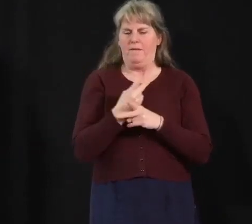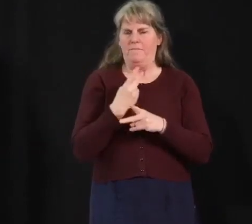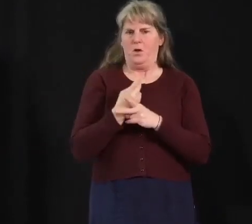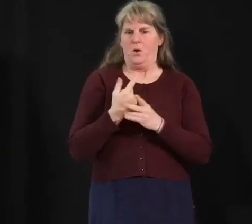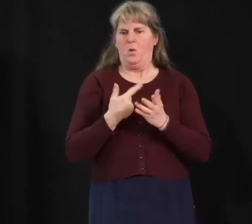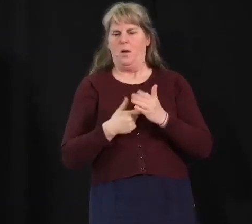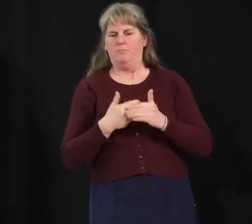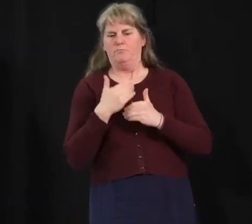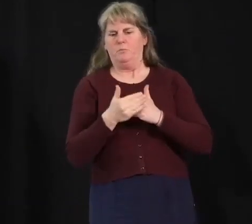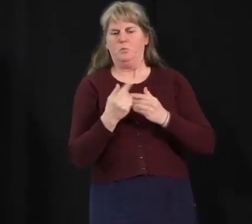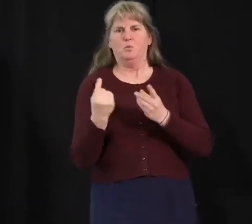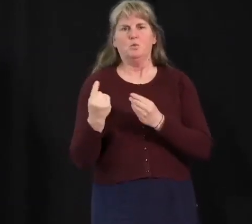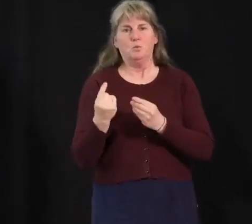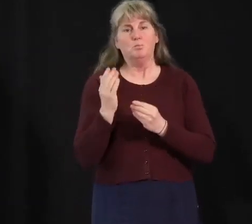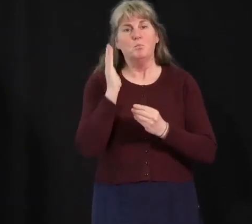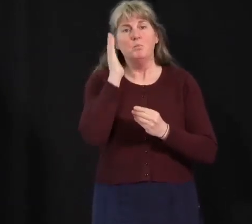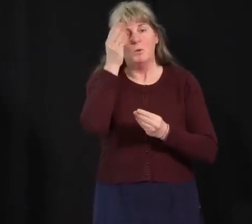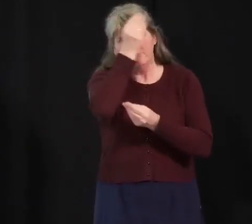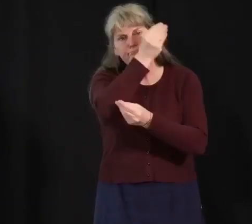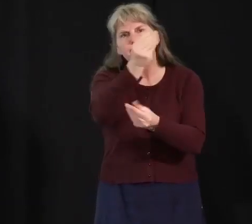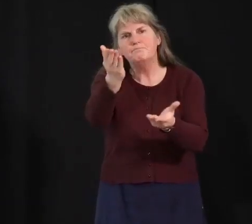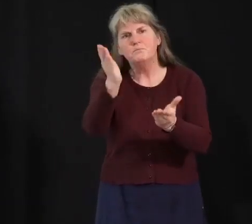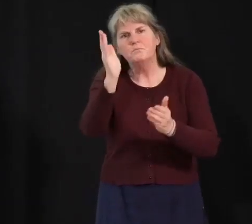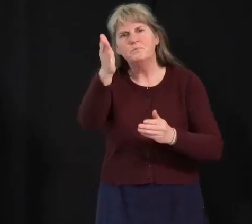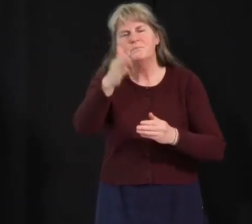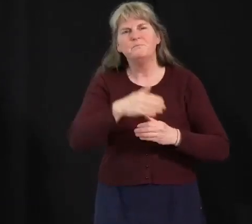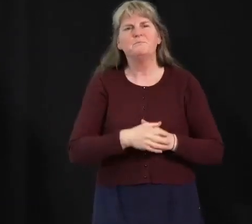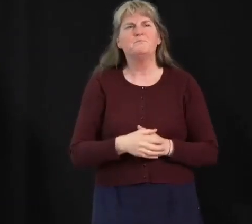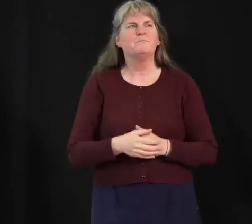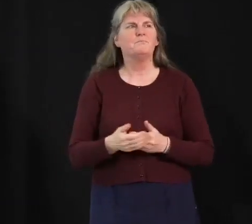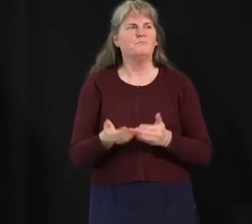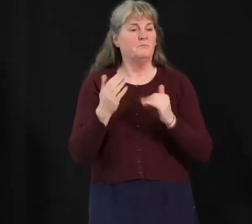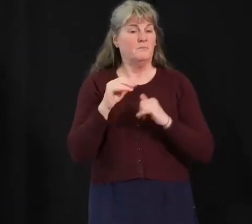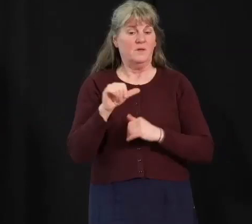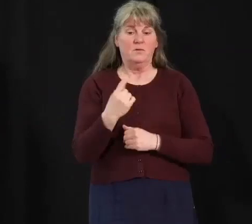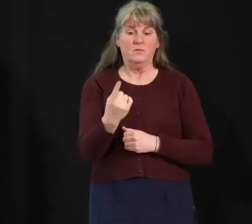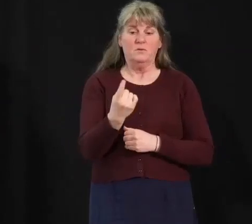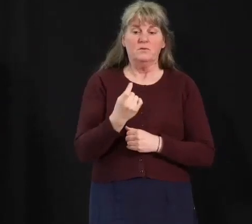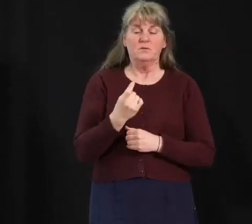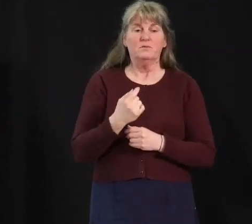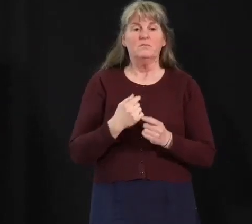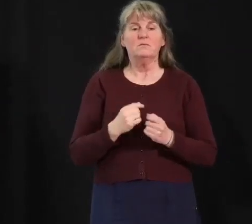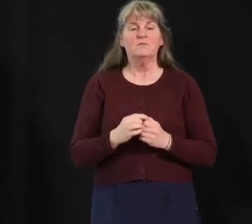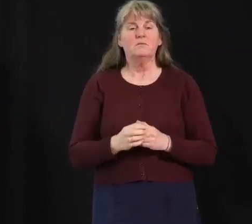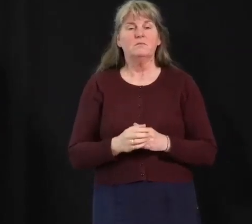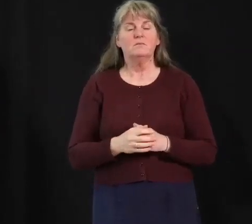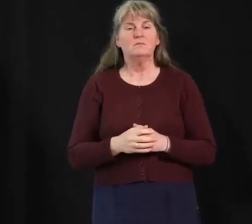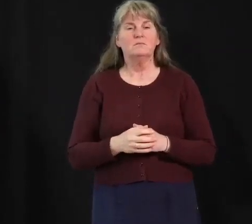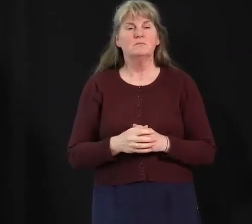to in terms of camp activities for the summer.